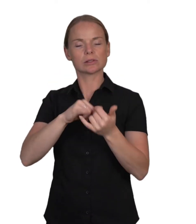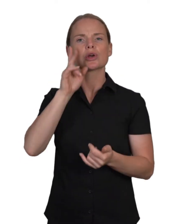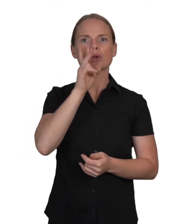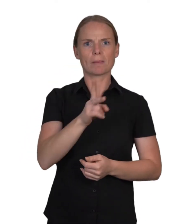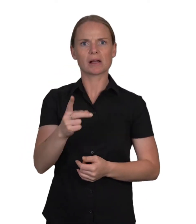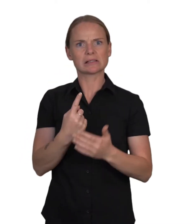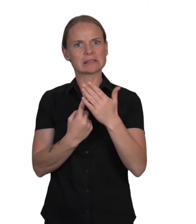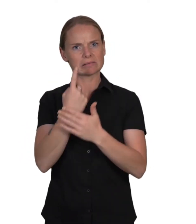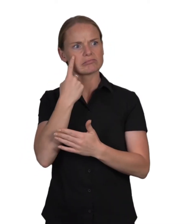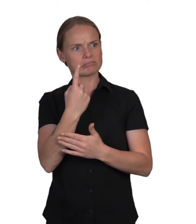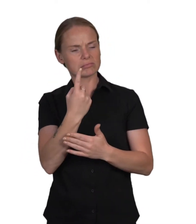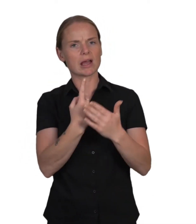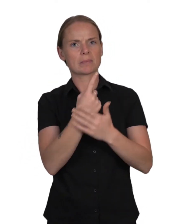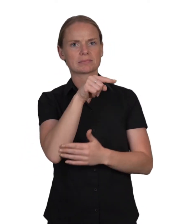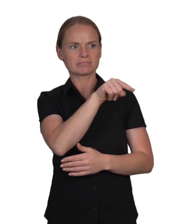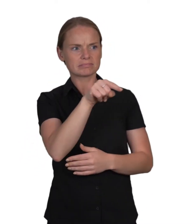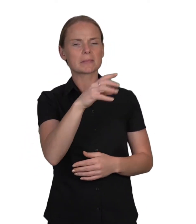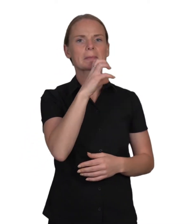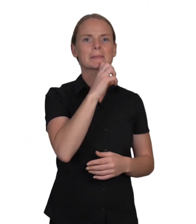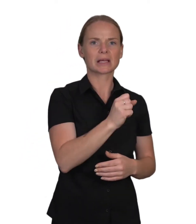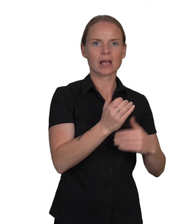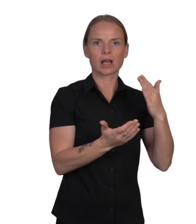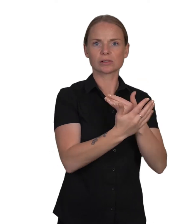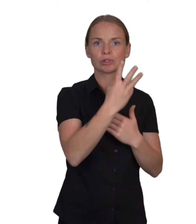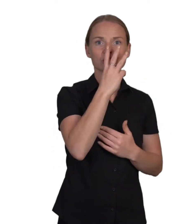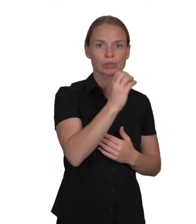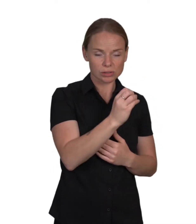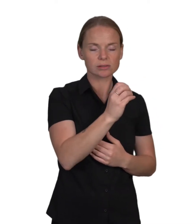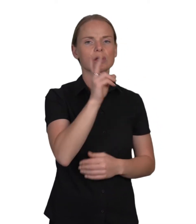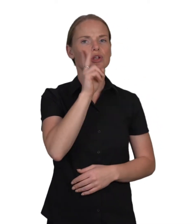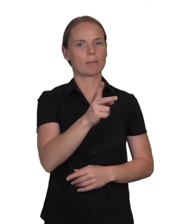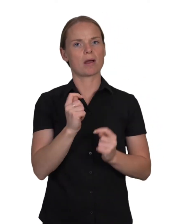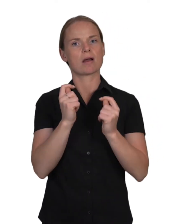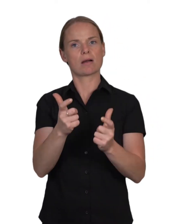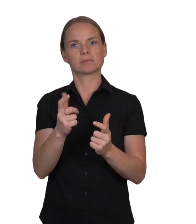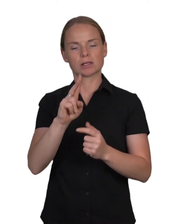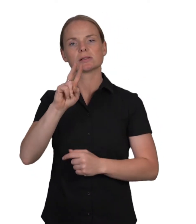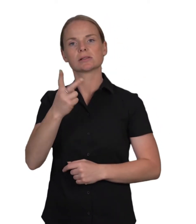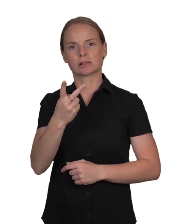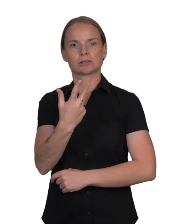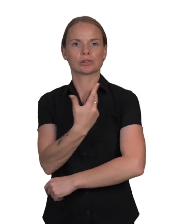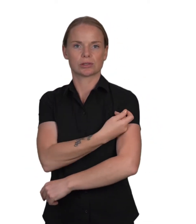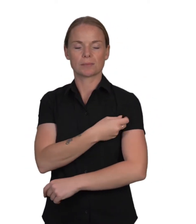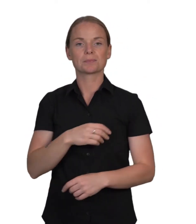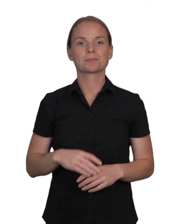This is more commonly seen in males aged under 30 years after the second dose.